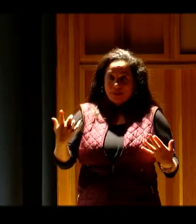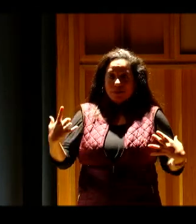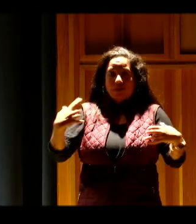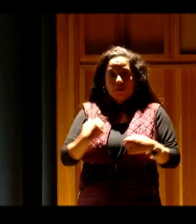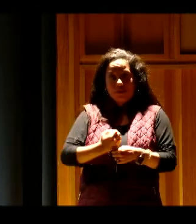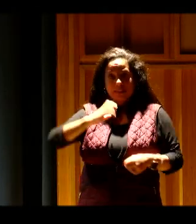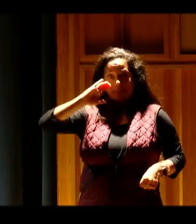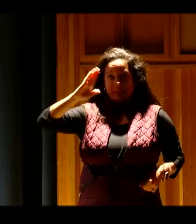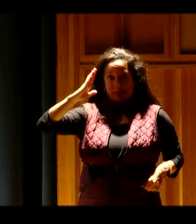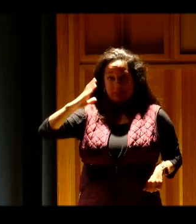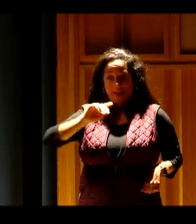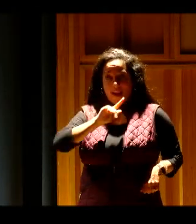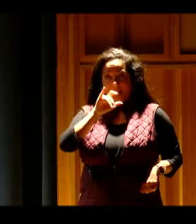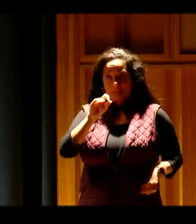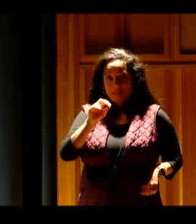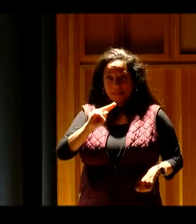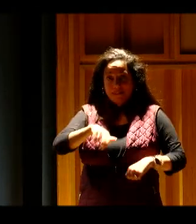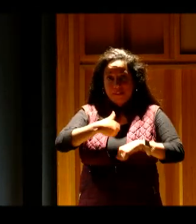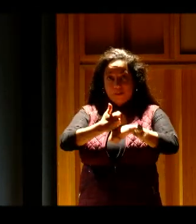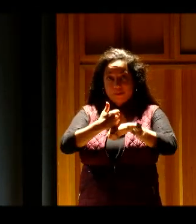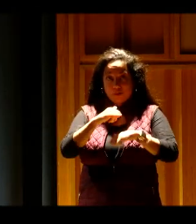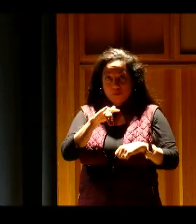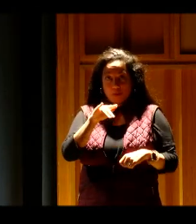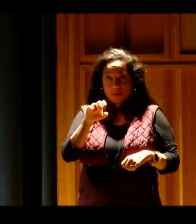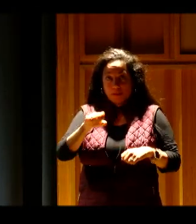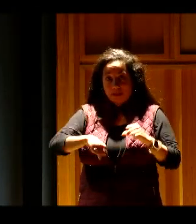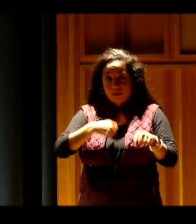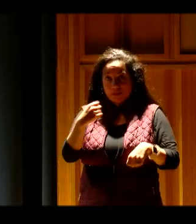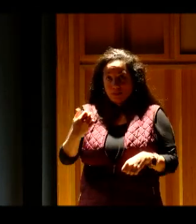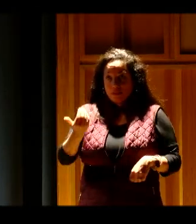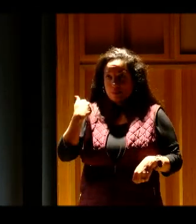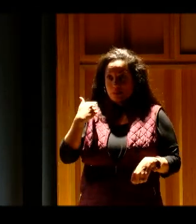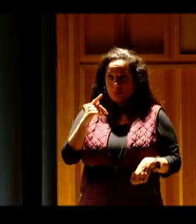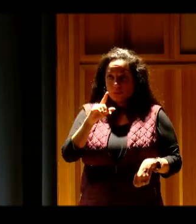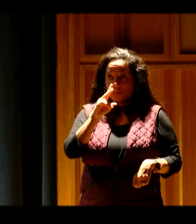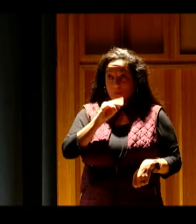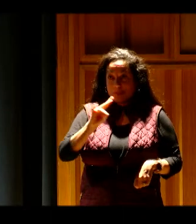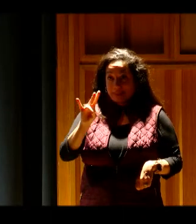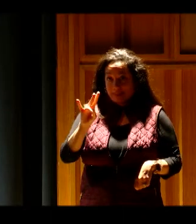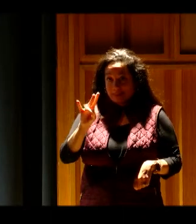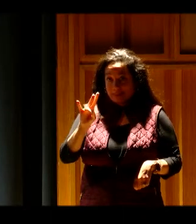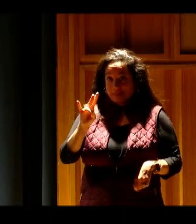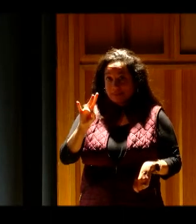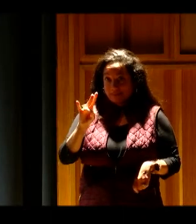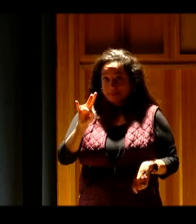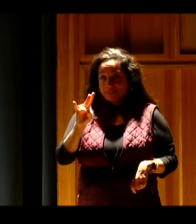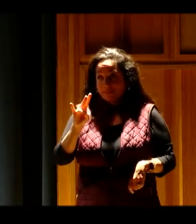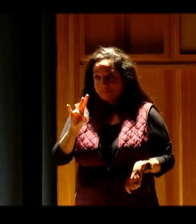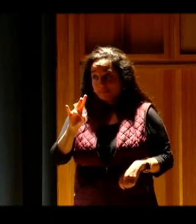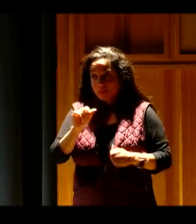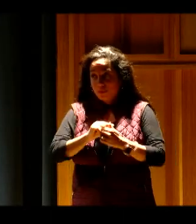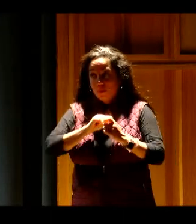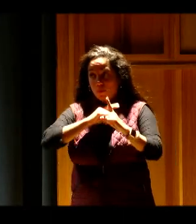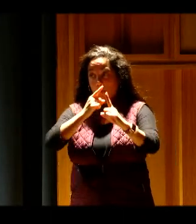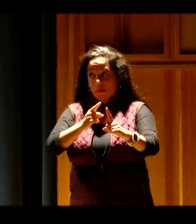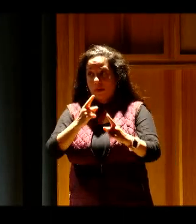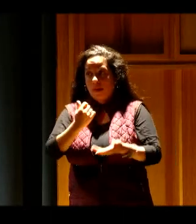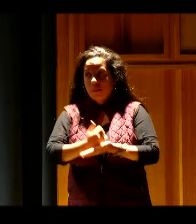Alison founded Julie's Bicycle in 2007 with the goal of helping the UK music industry